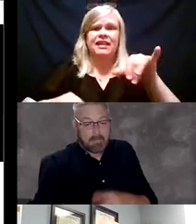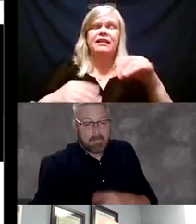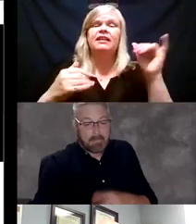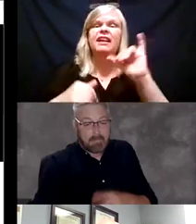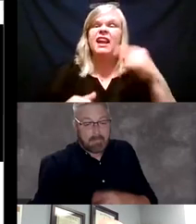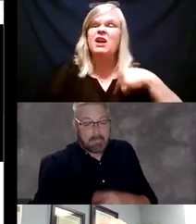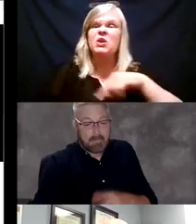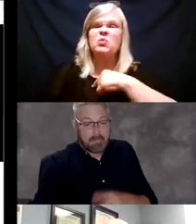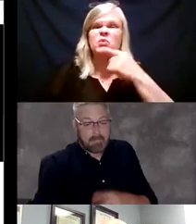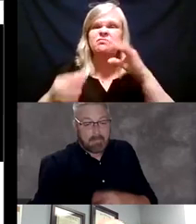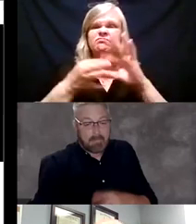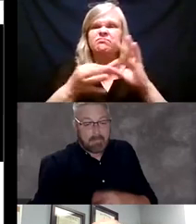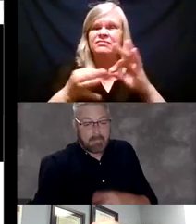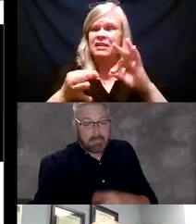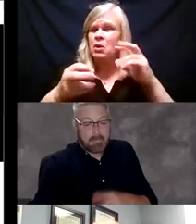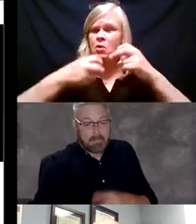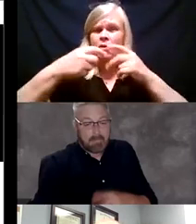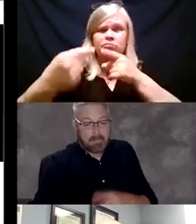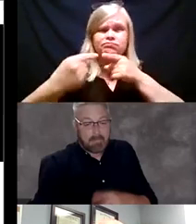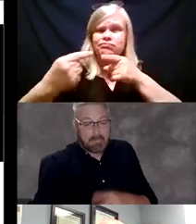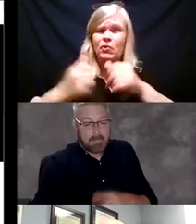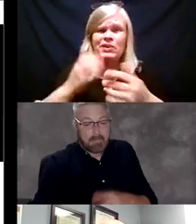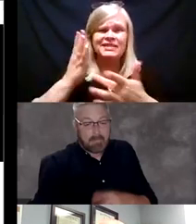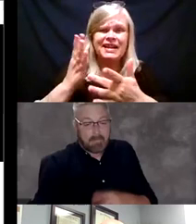ISSUES WITH TECHNOLOGY, LET US KNOW IN THE CHAT BOX.